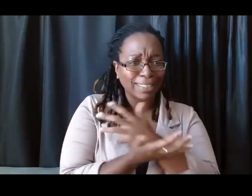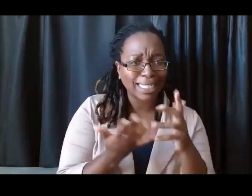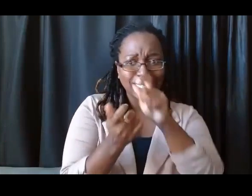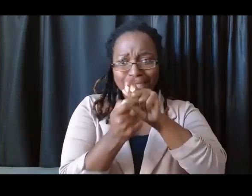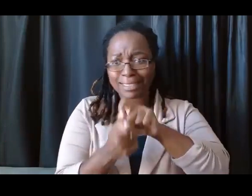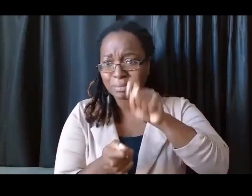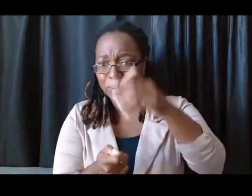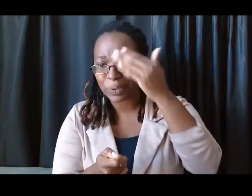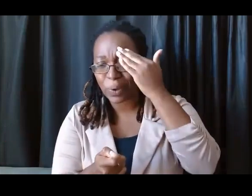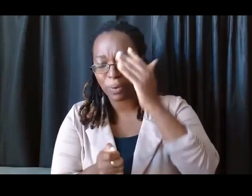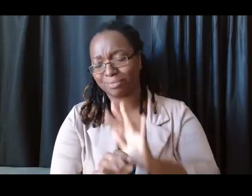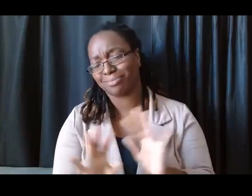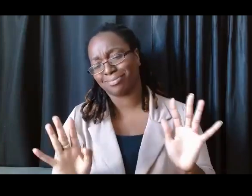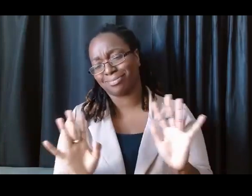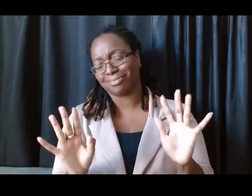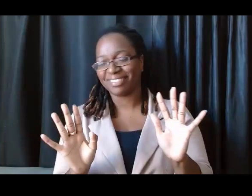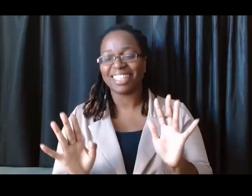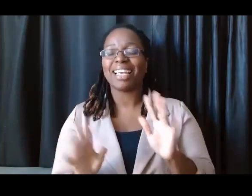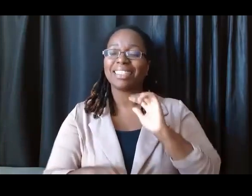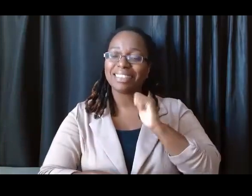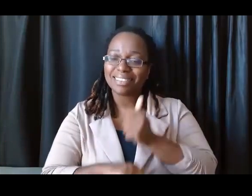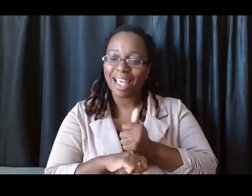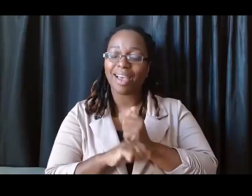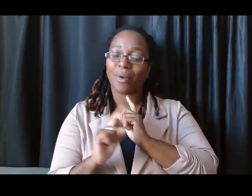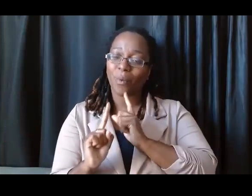If you can't set a goal to just build your knowledge a little bit,